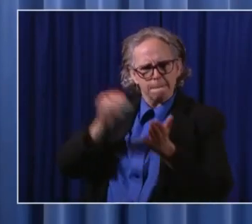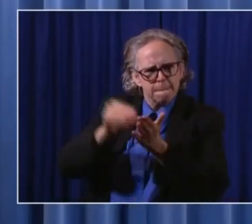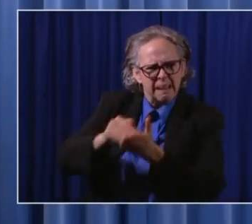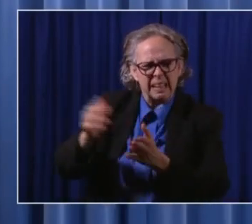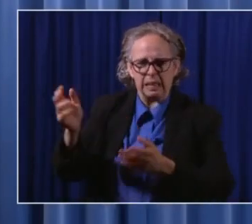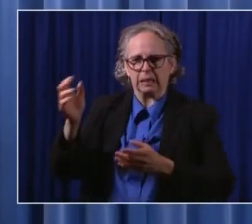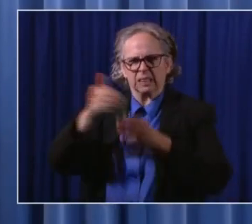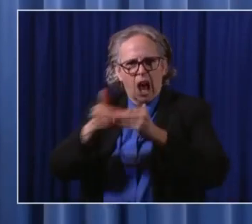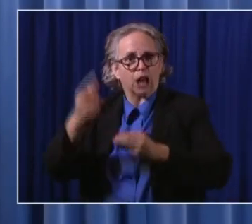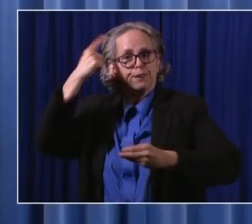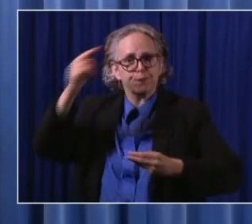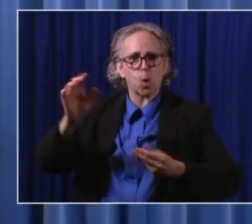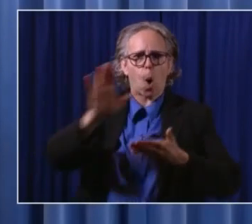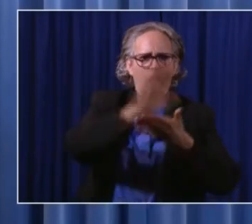$200 MILLION FOR HIGHER